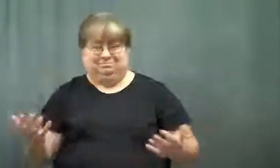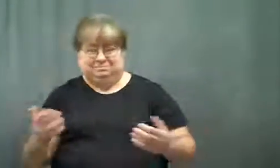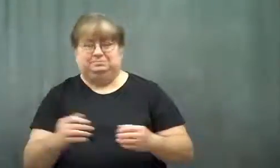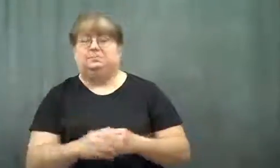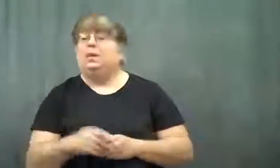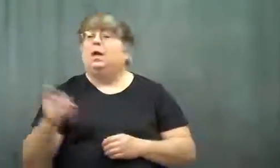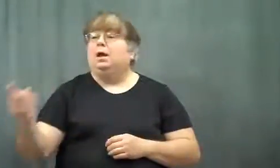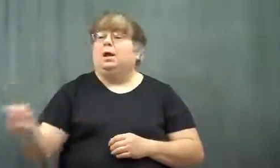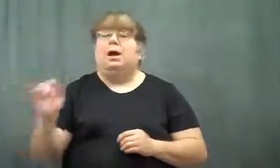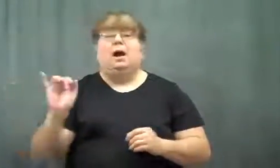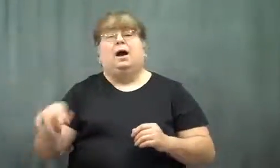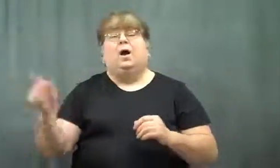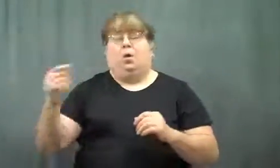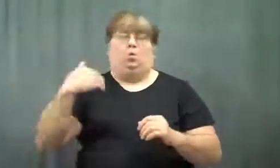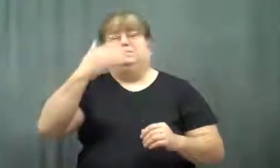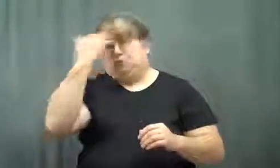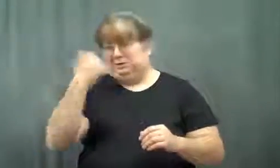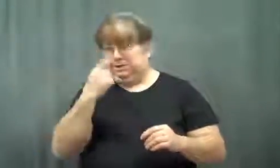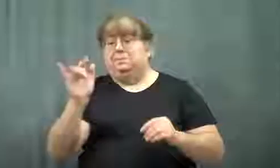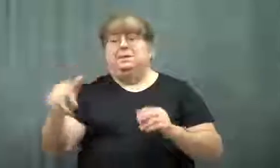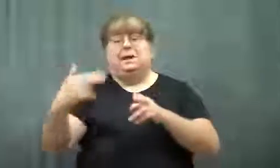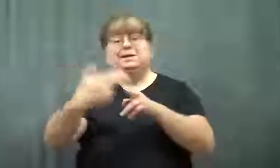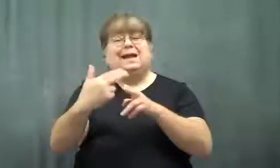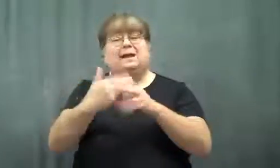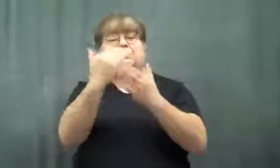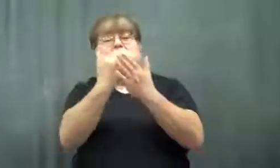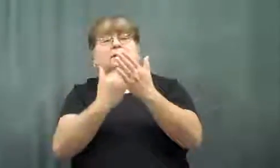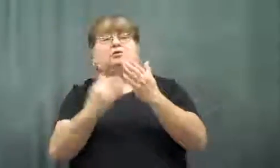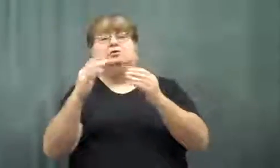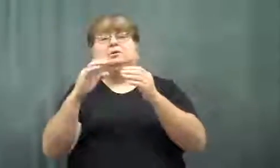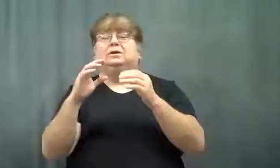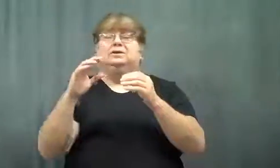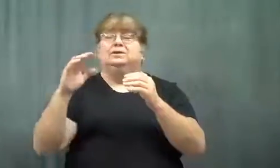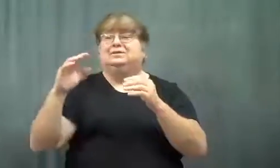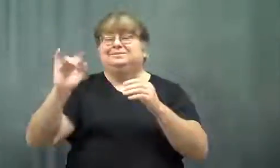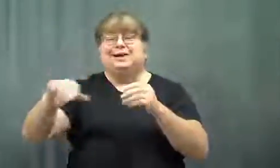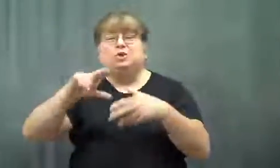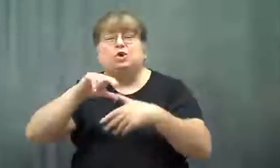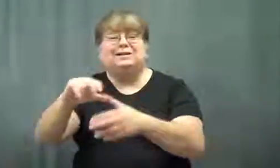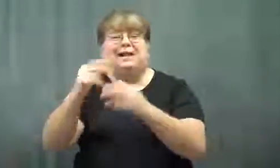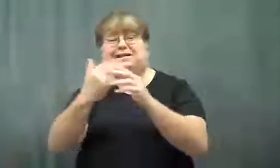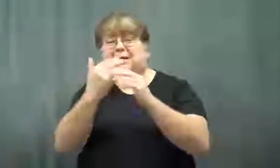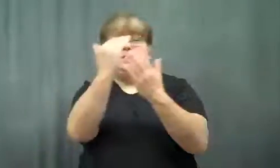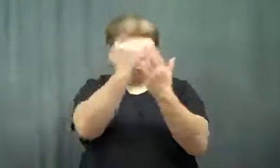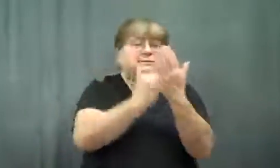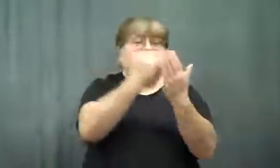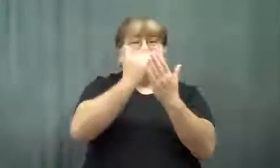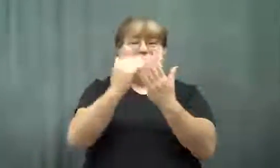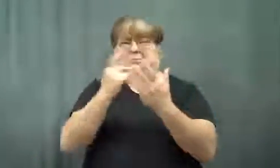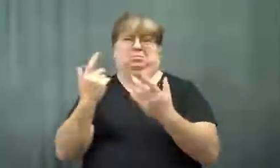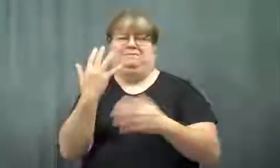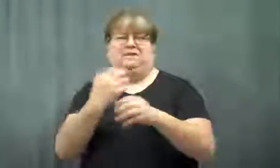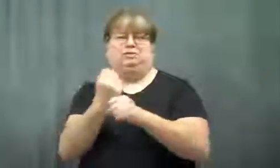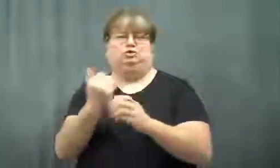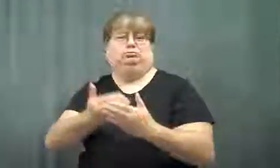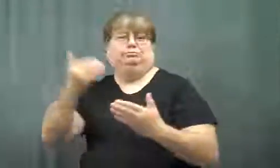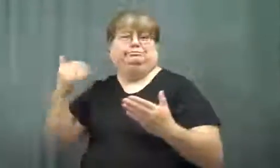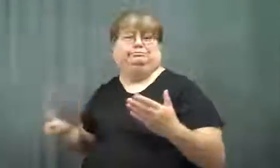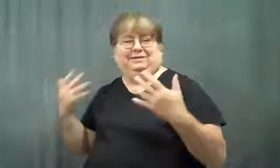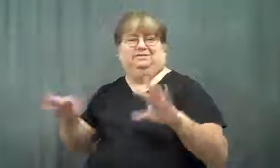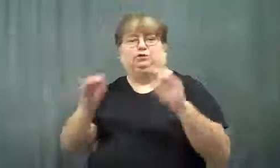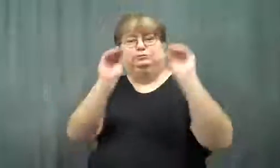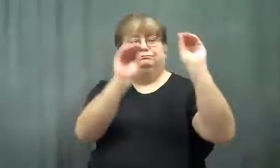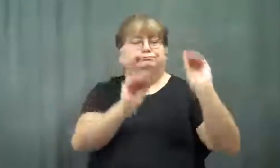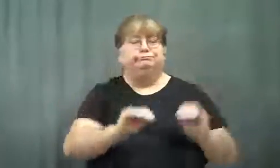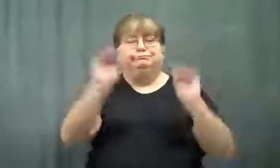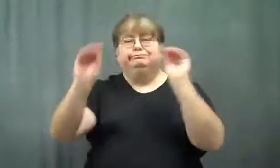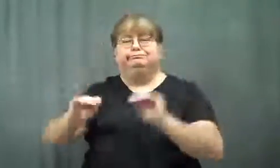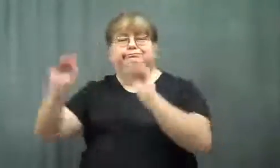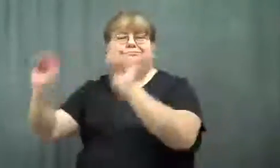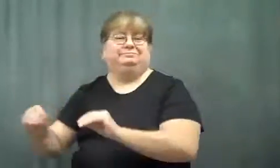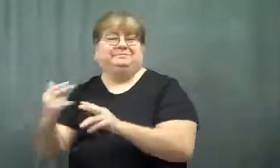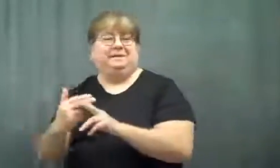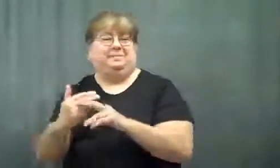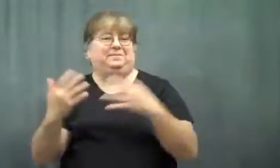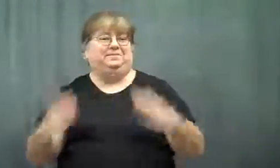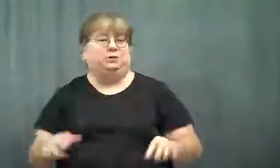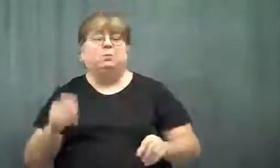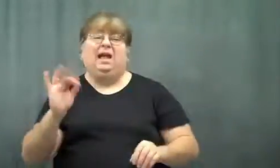I forgot to mention, the hurricane names are made up 5 years in advance.